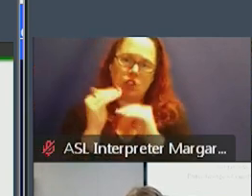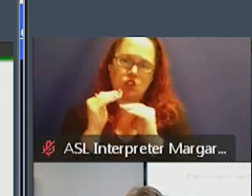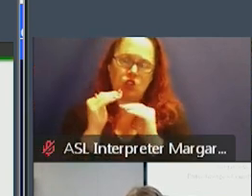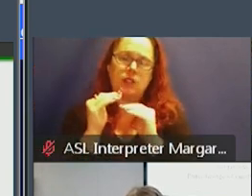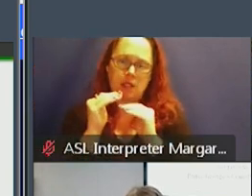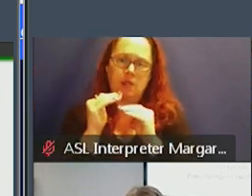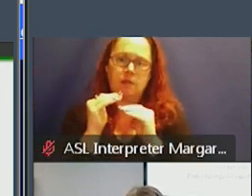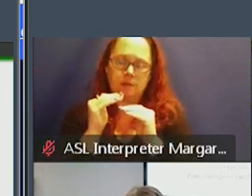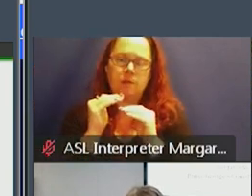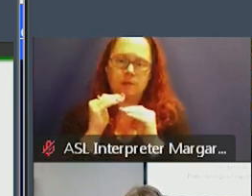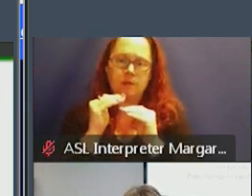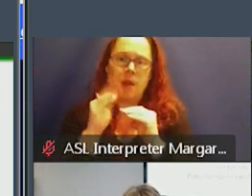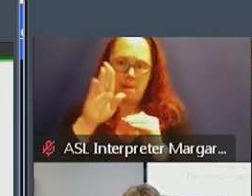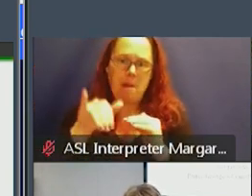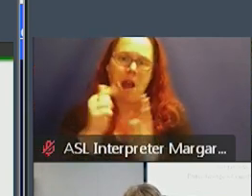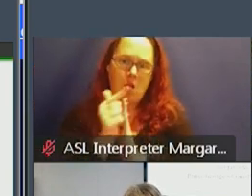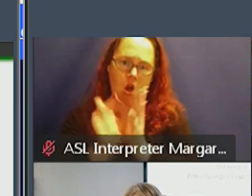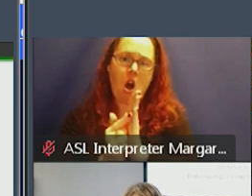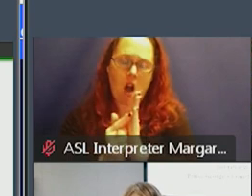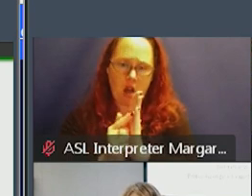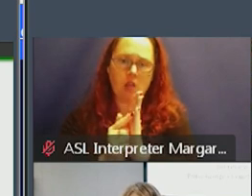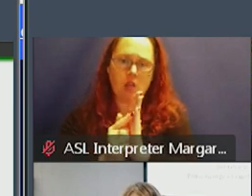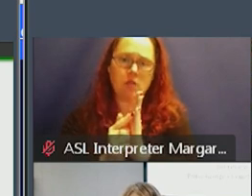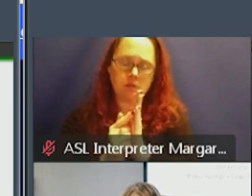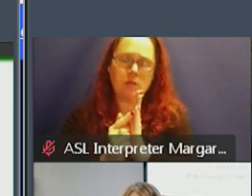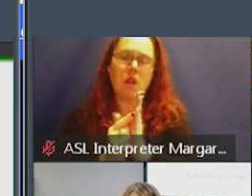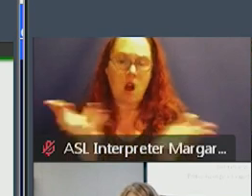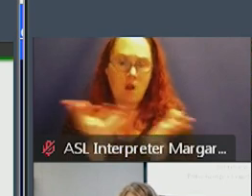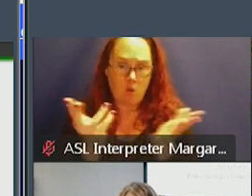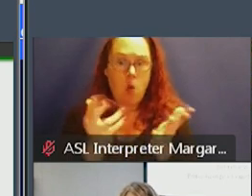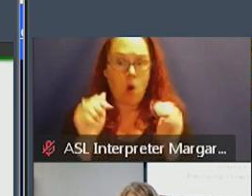but absolutely by law in terms of what we could do.